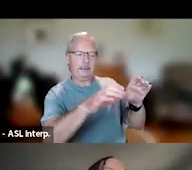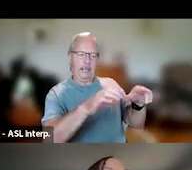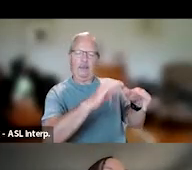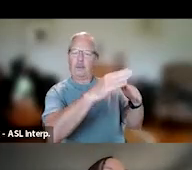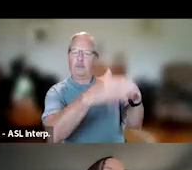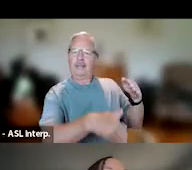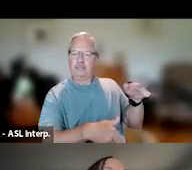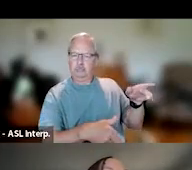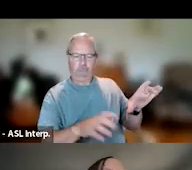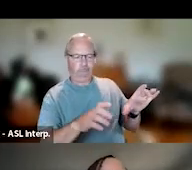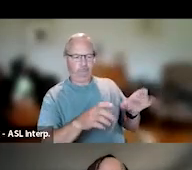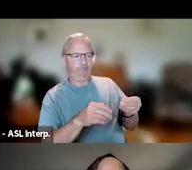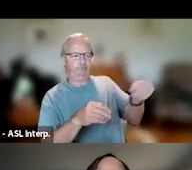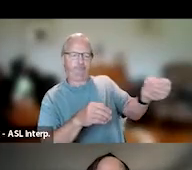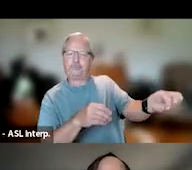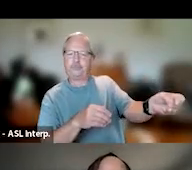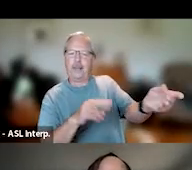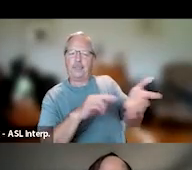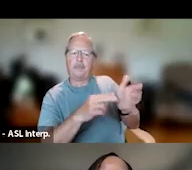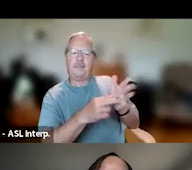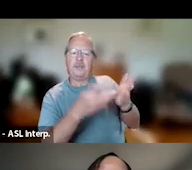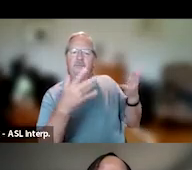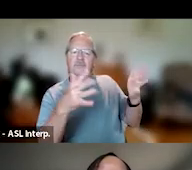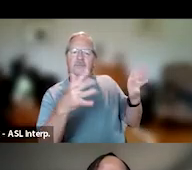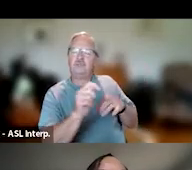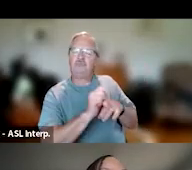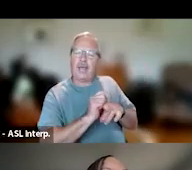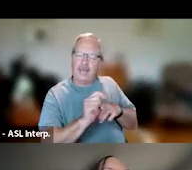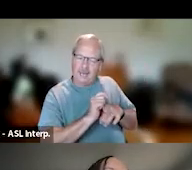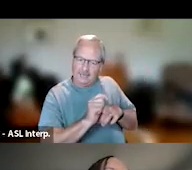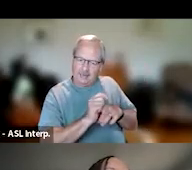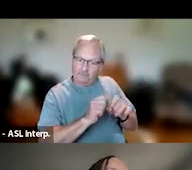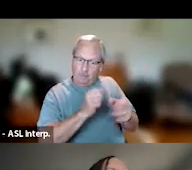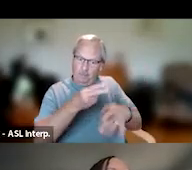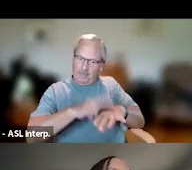That means you are SOAR trained at the, from the National TA Center,